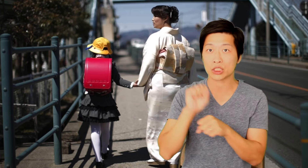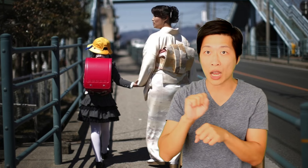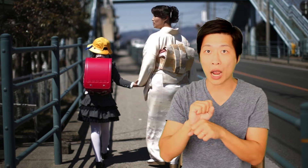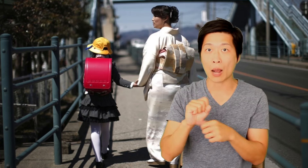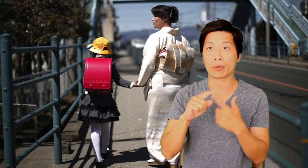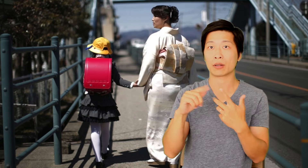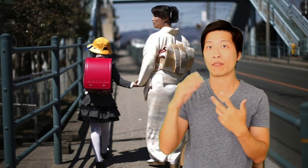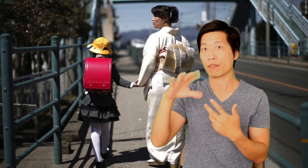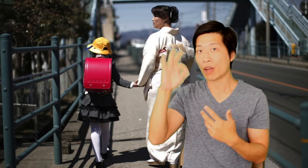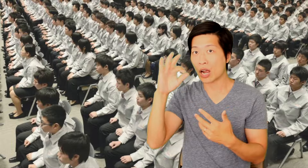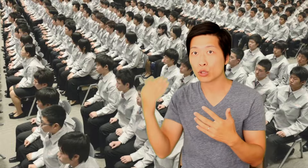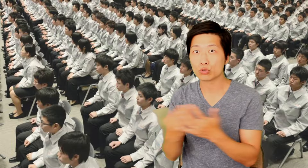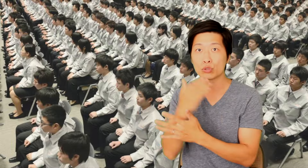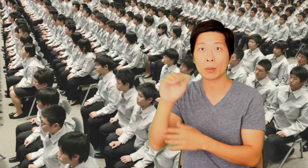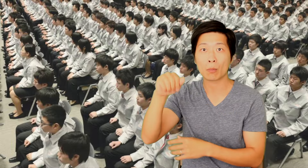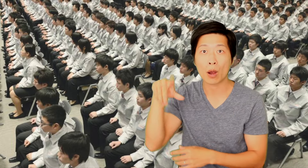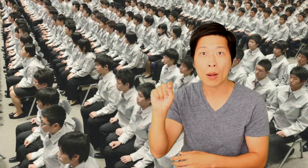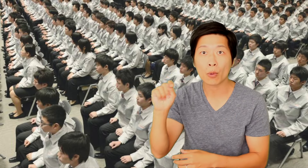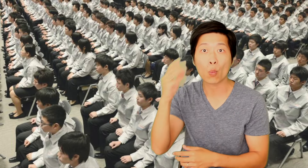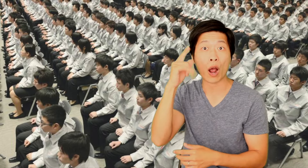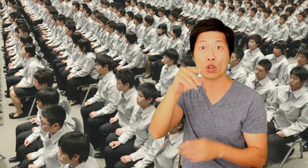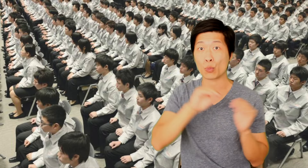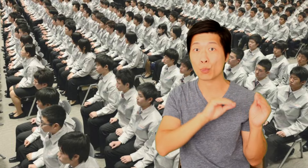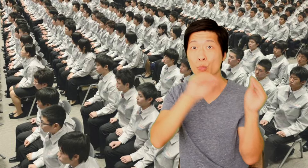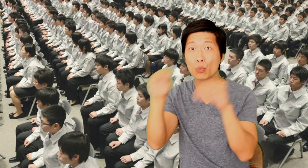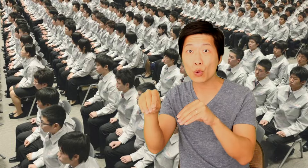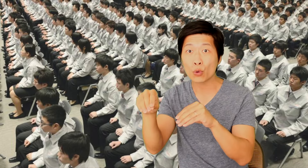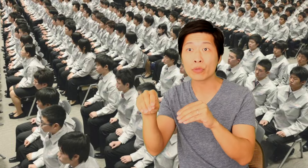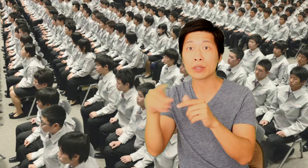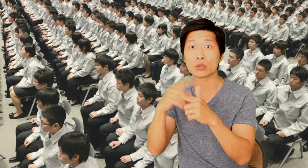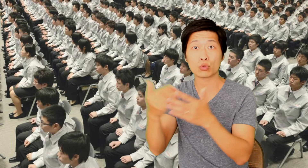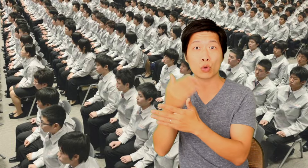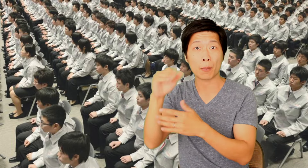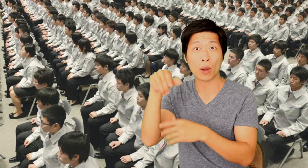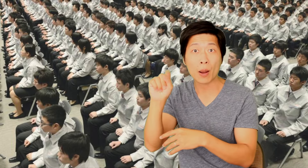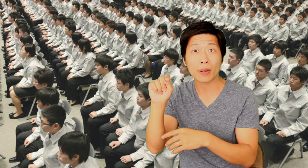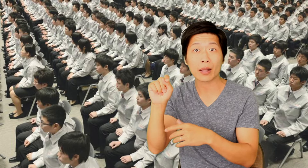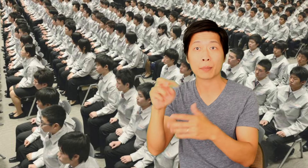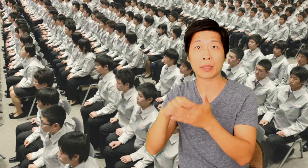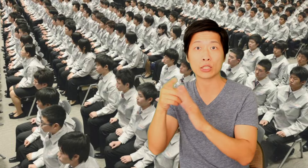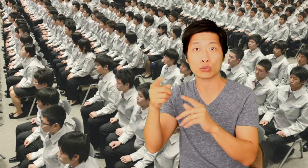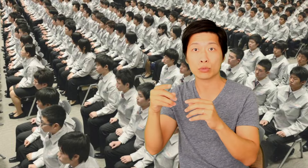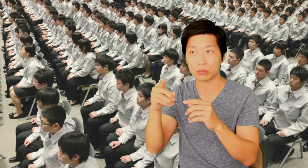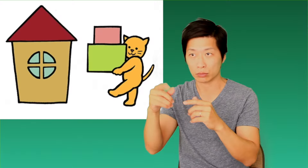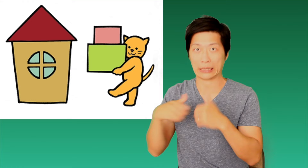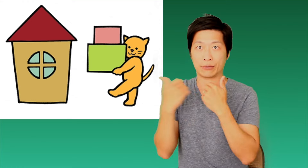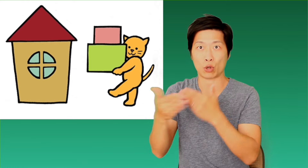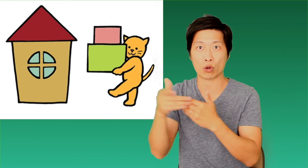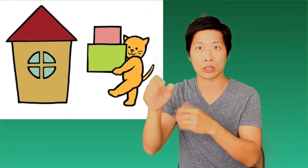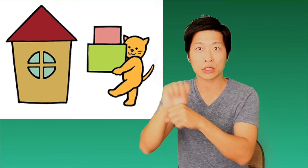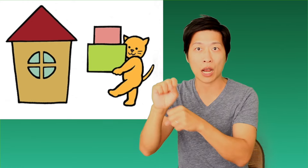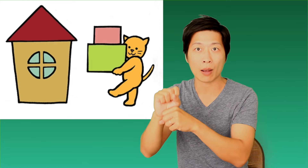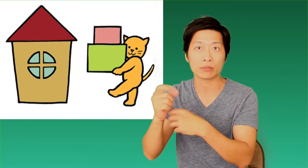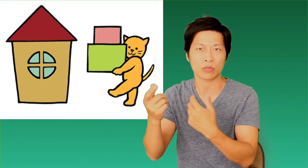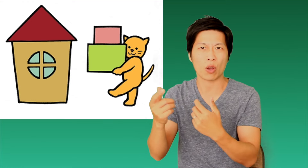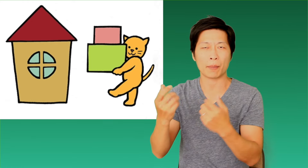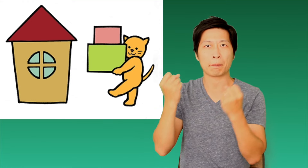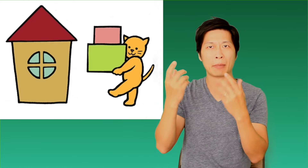months to signify, a new job, a new school even finding a new place to rent because